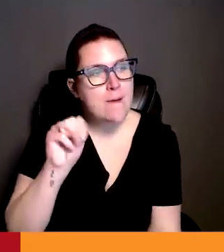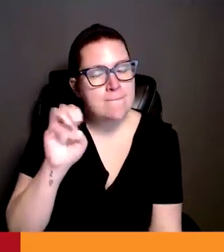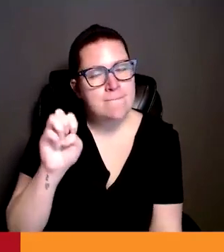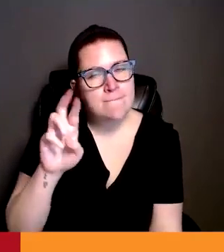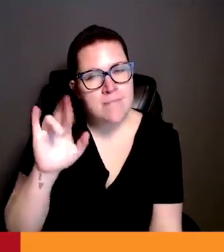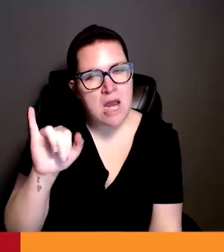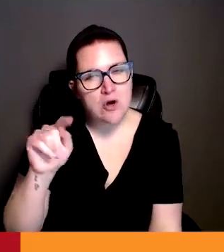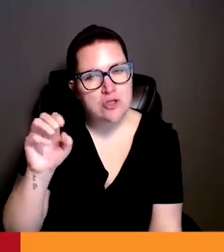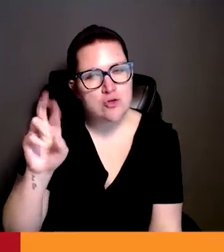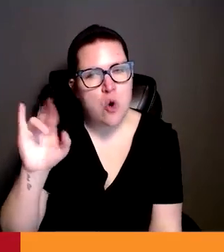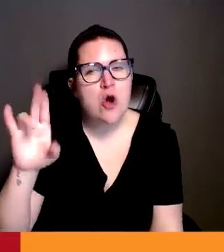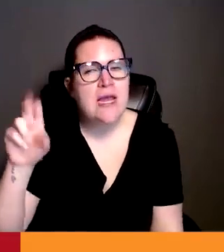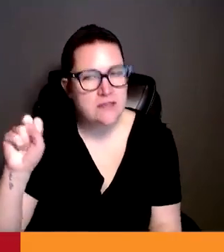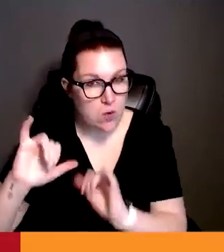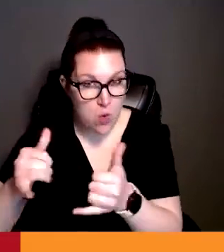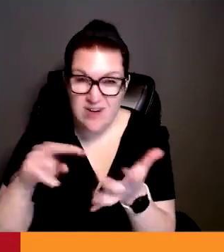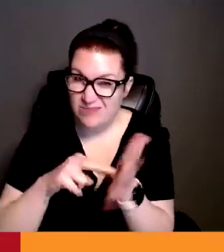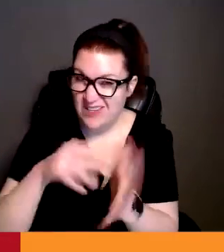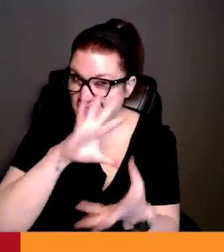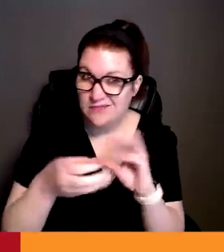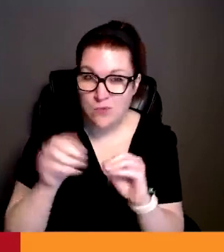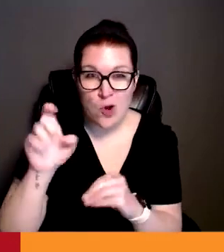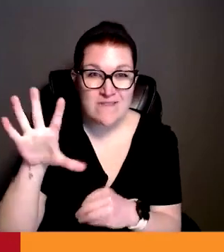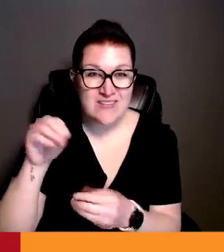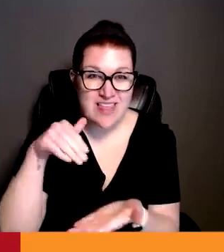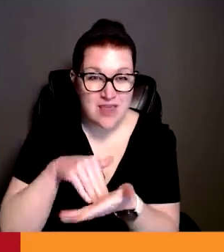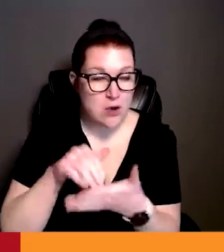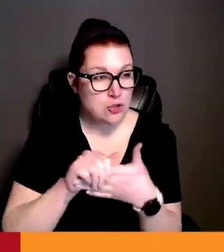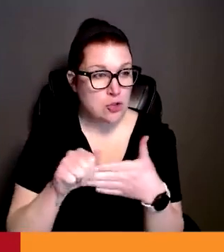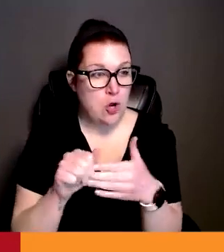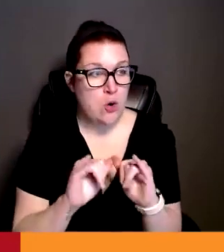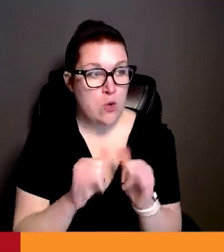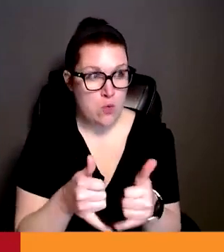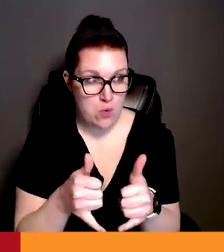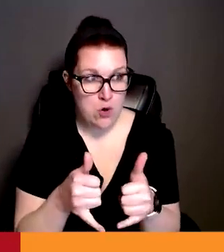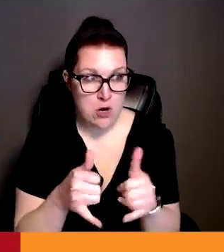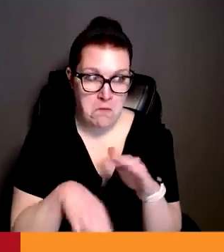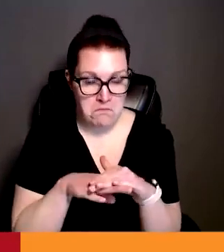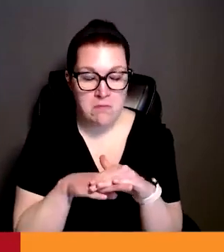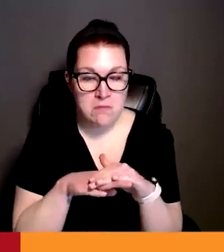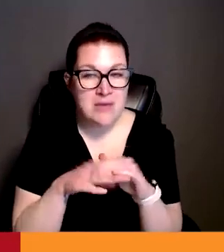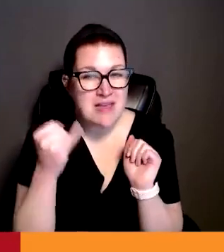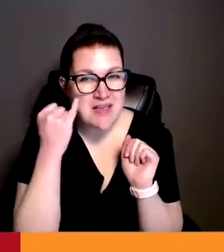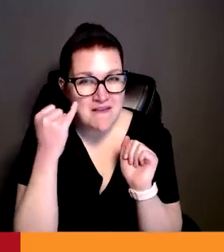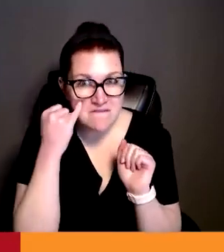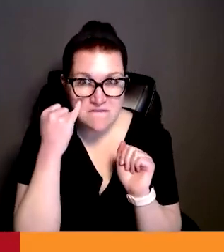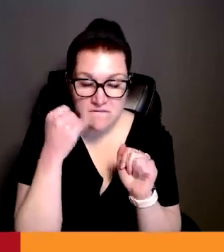So, that would be a total of $150,000 an award. If an entity that submits receives